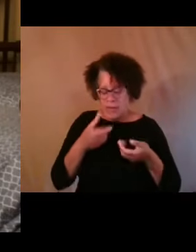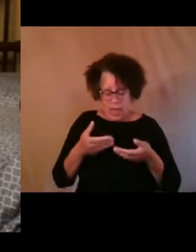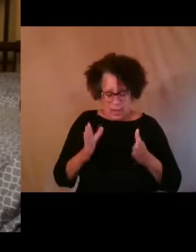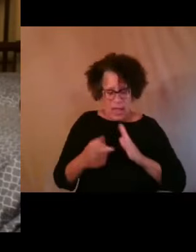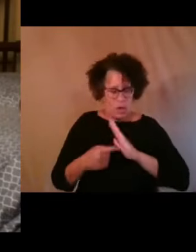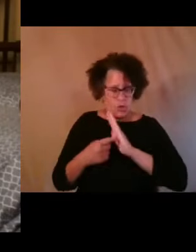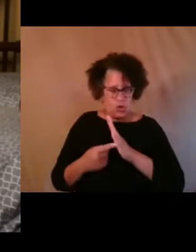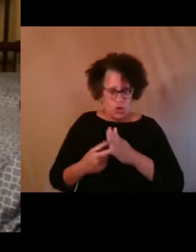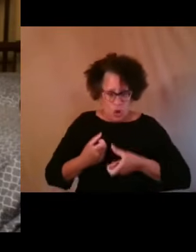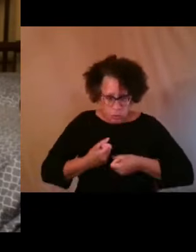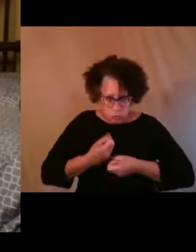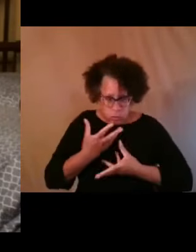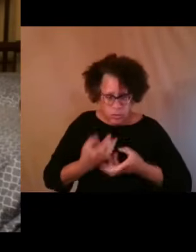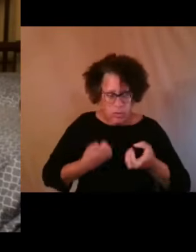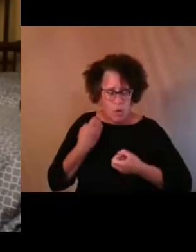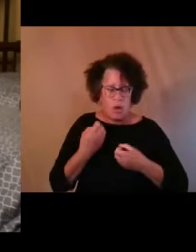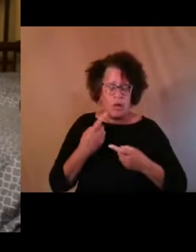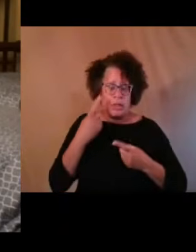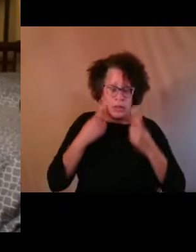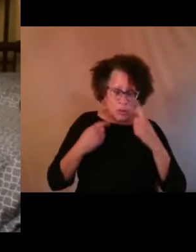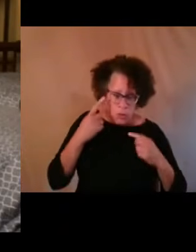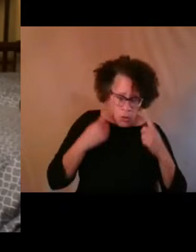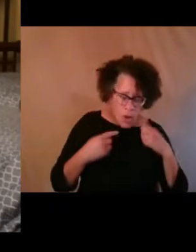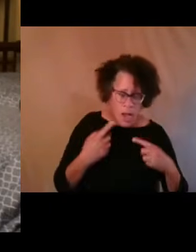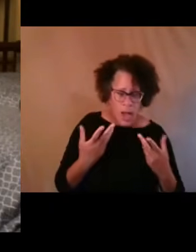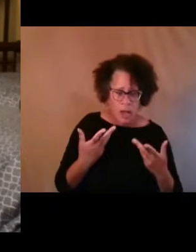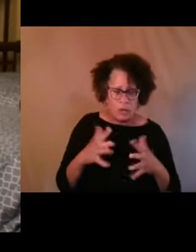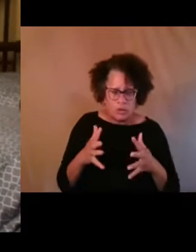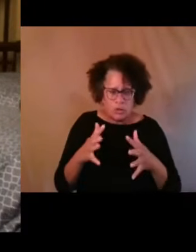let's say to cry or to tremble or to rage,